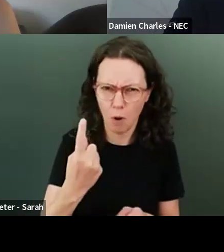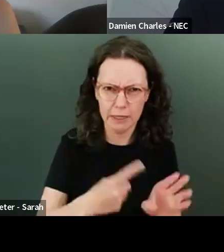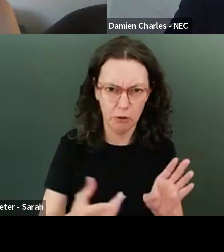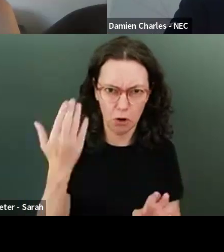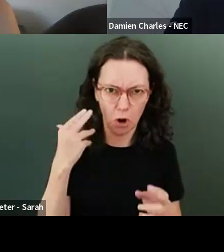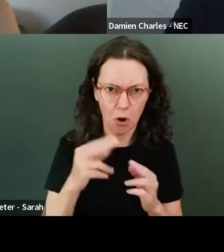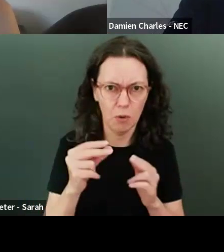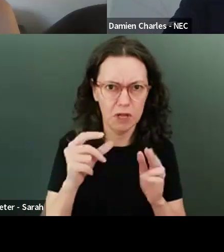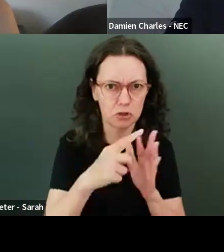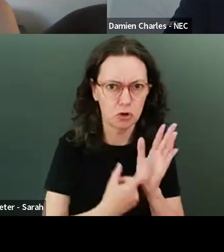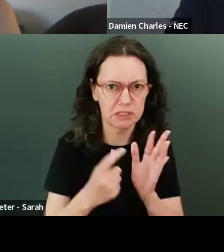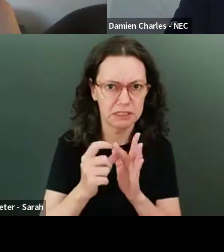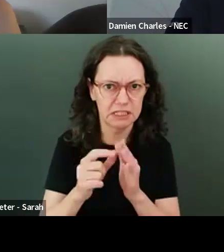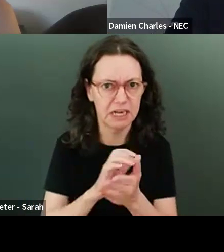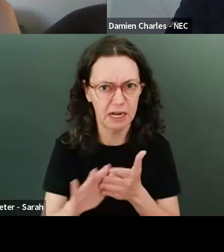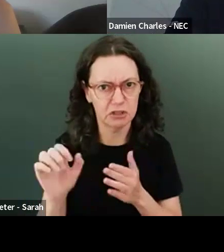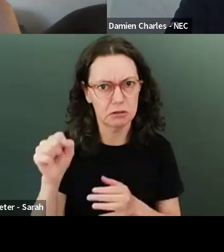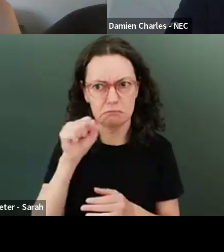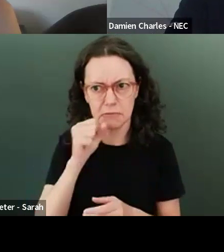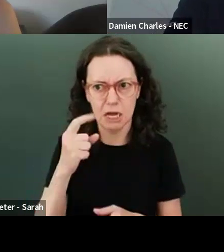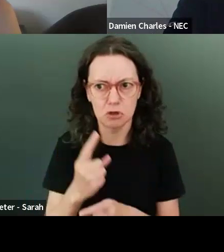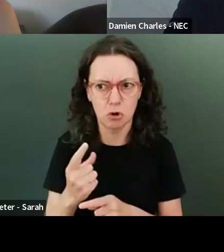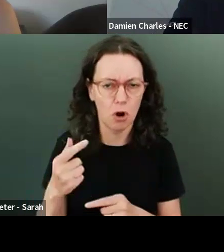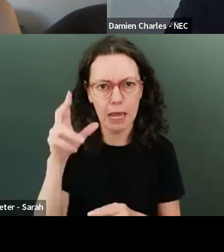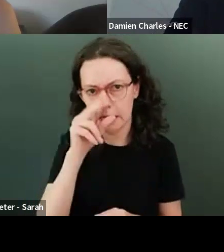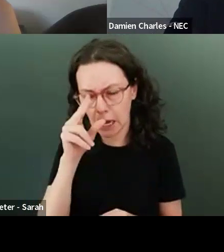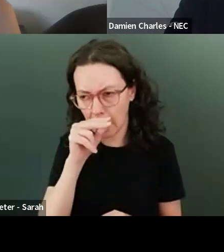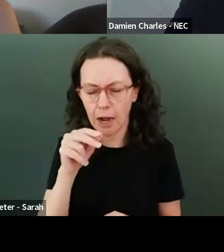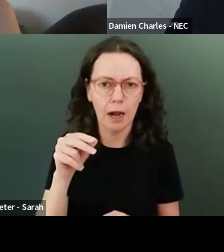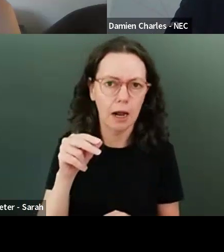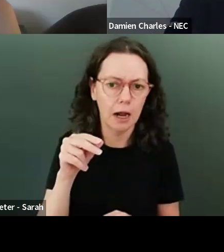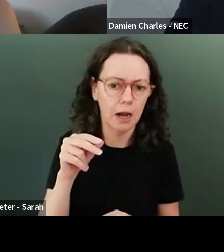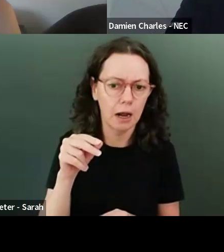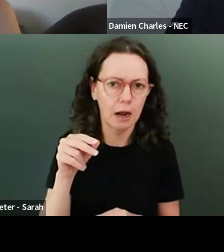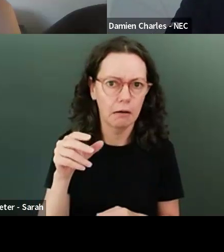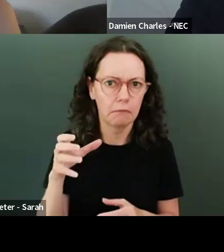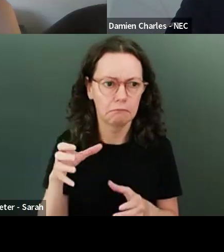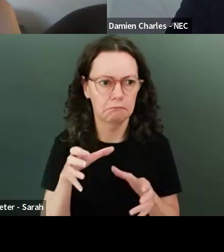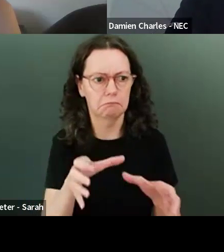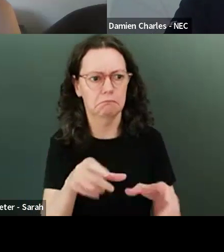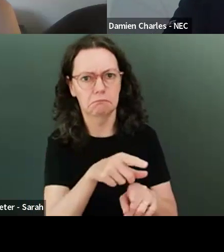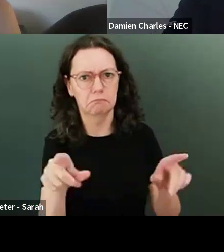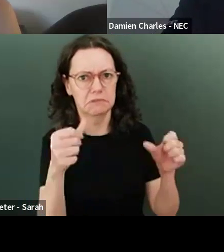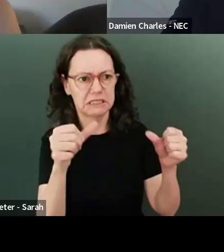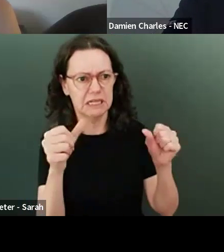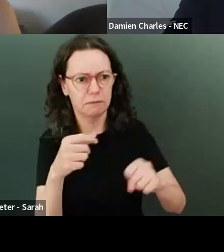denes and he spoke a lot about when he was a Young Man how he was very externalizing a lot of what he saw as